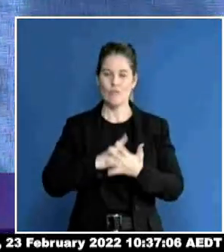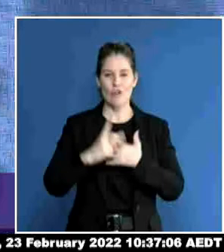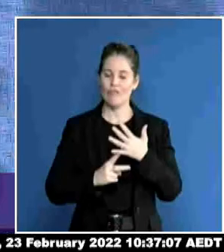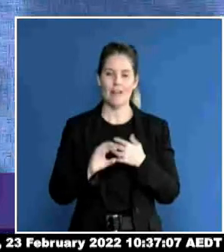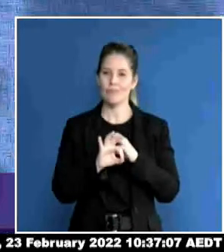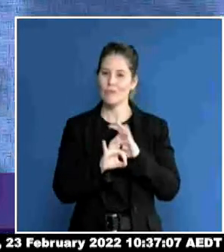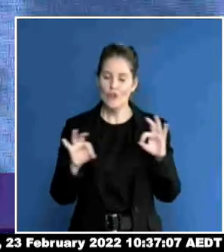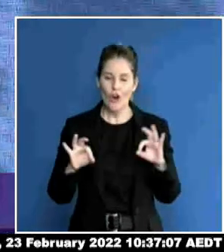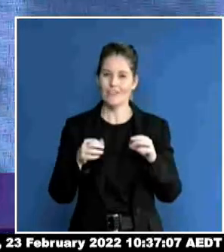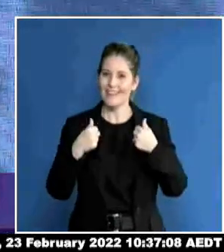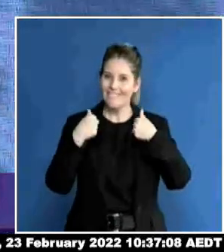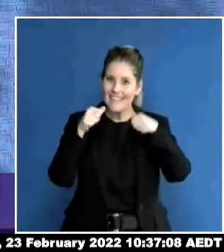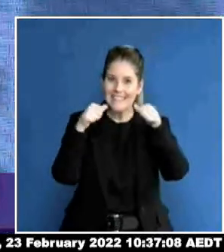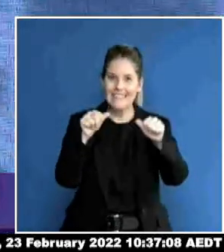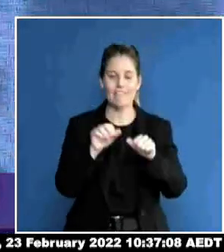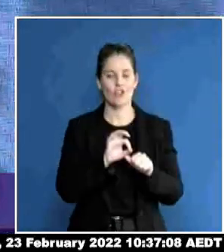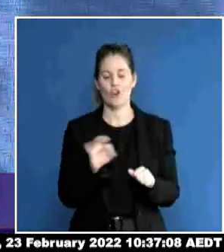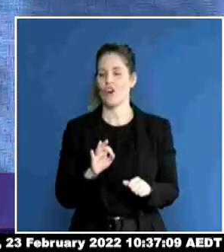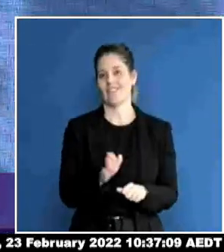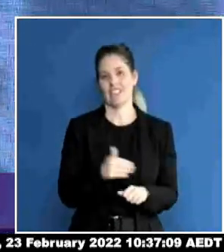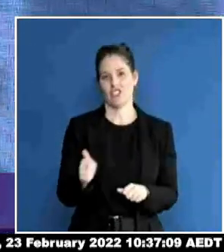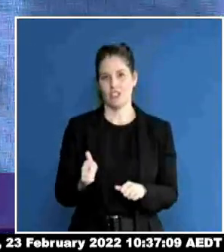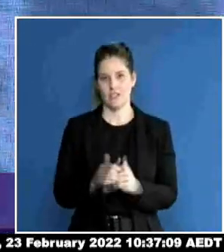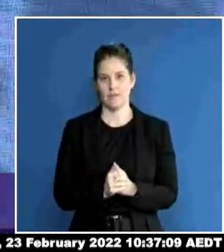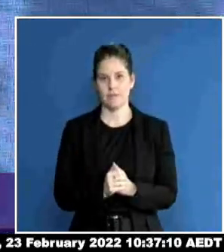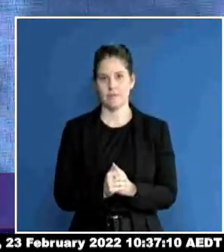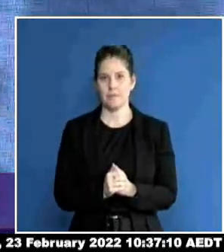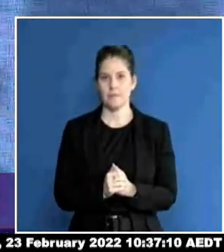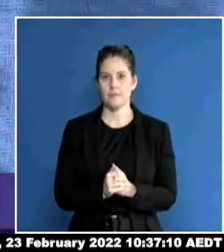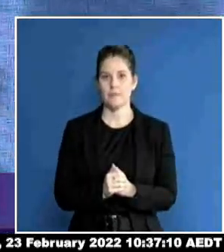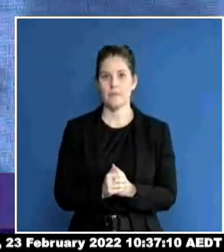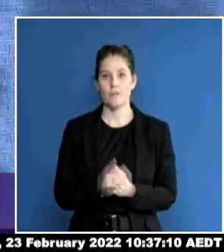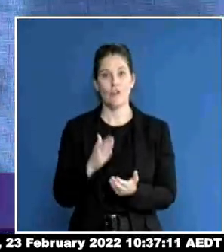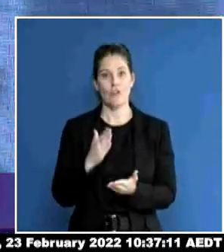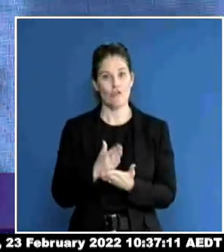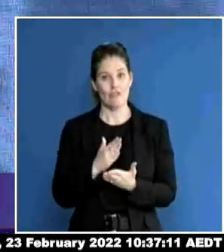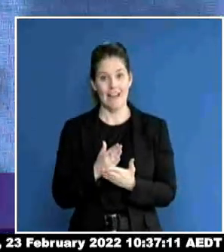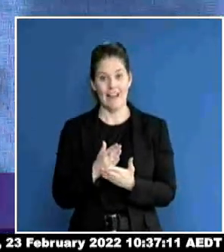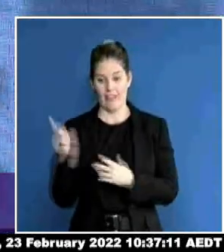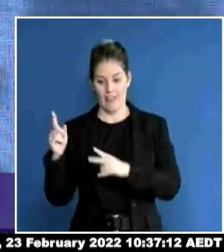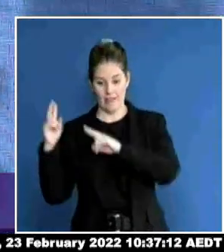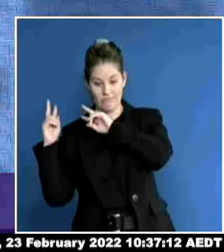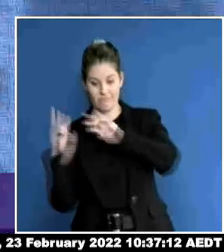The review found many people with disability felt they were being placed in jobs that did